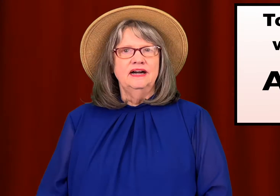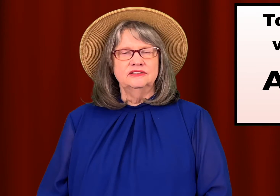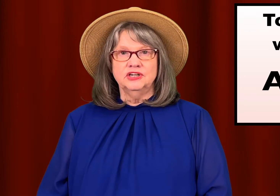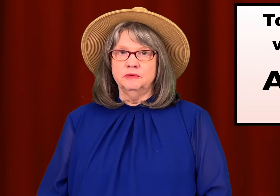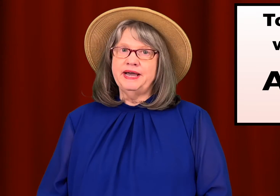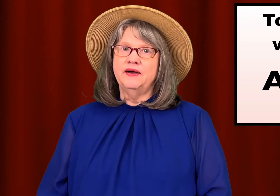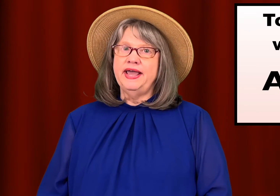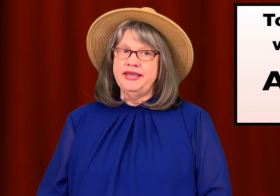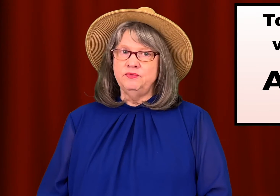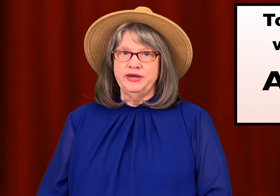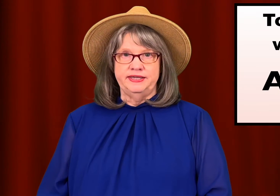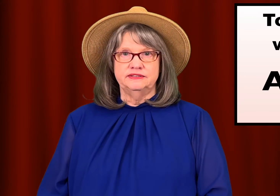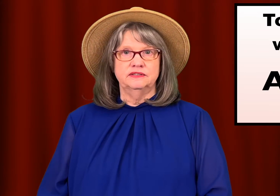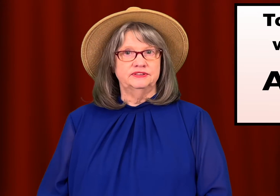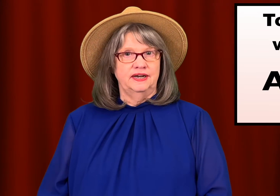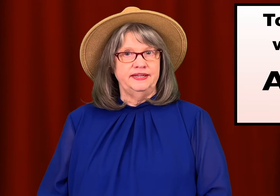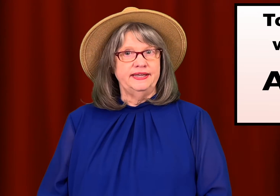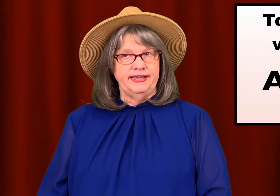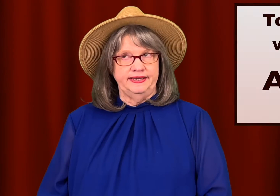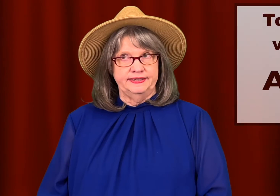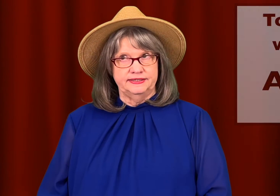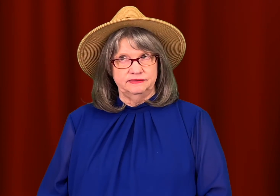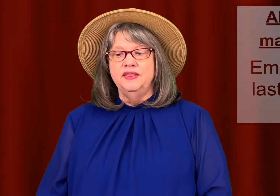I'll talk about eight ways of signing AND.